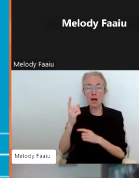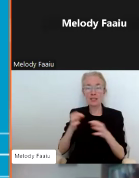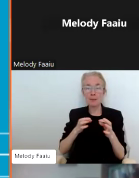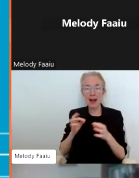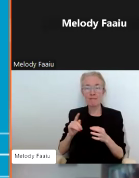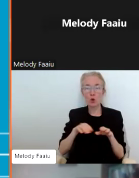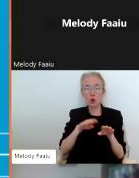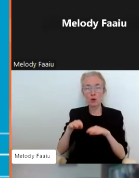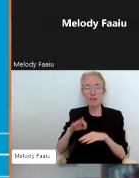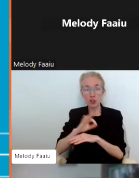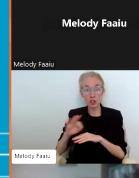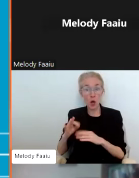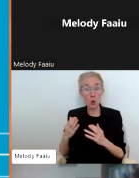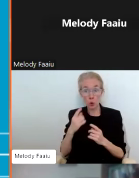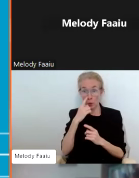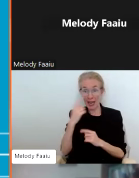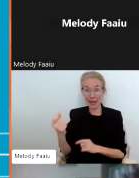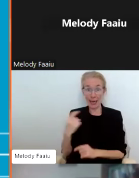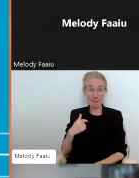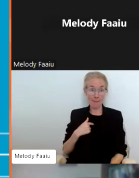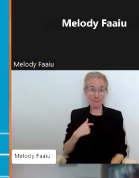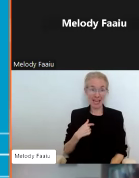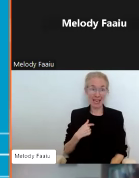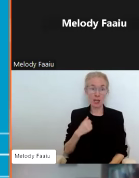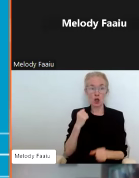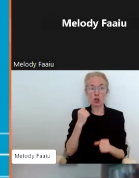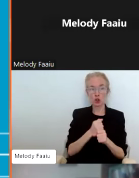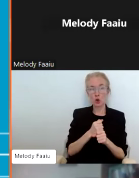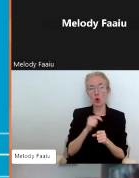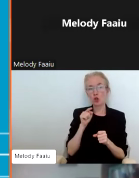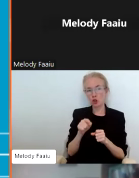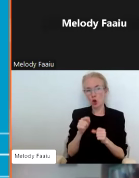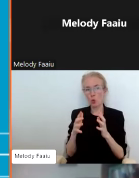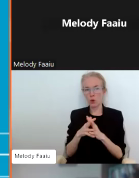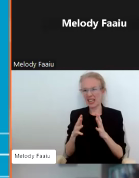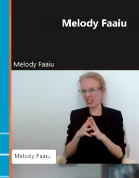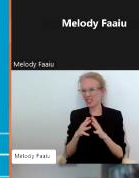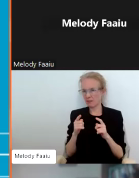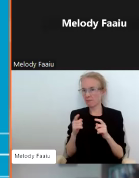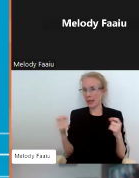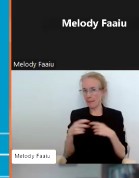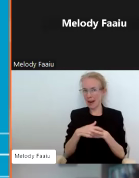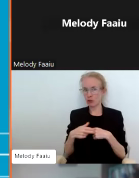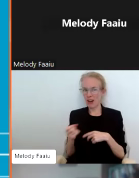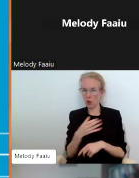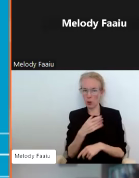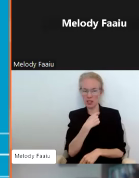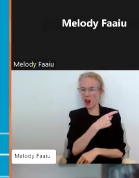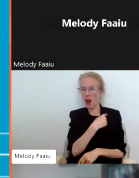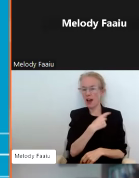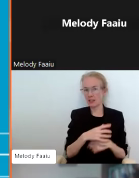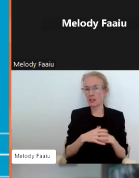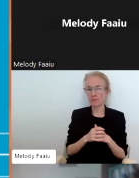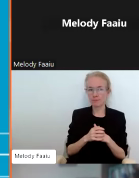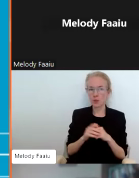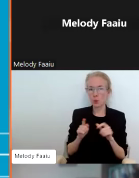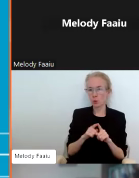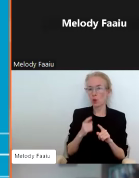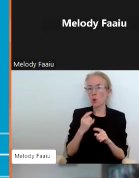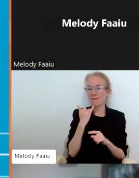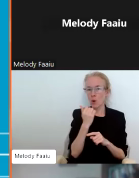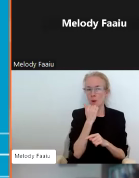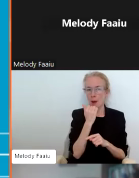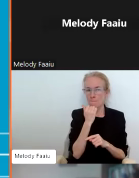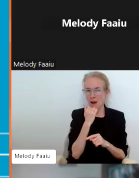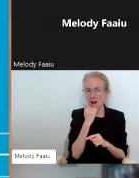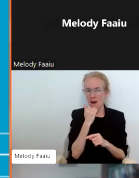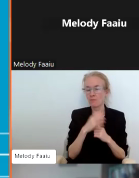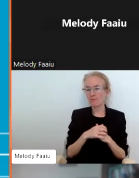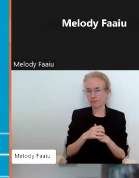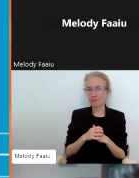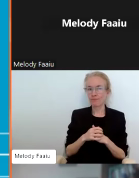me directly, george.weeks@Kaingaora.govt.nz, phone me 021-1927255. That is all,